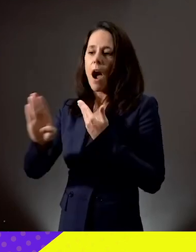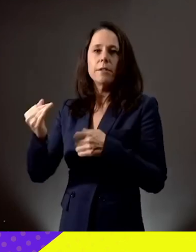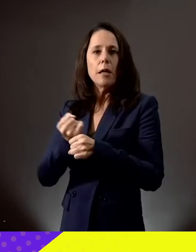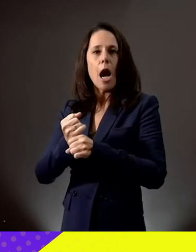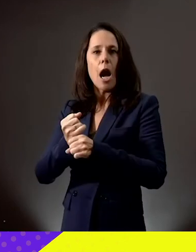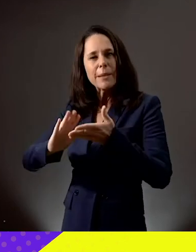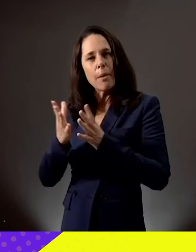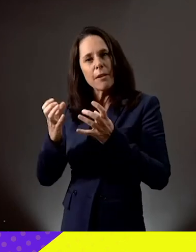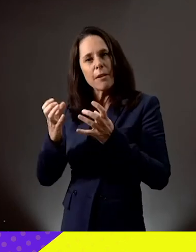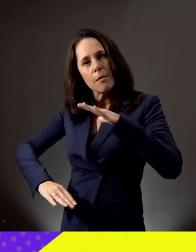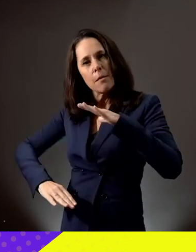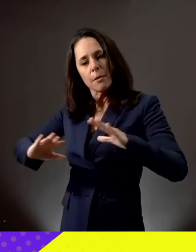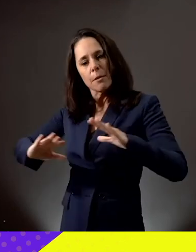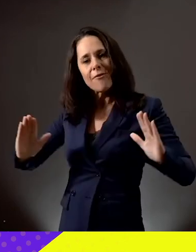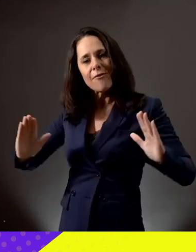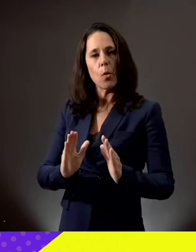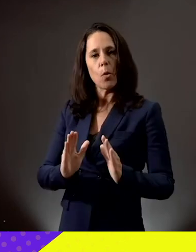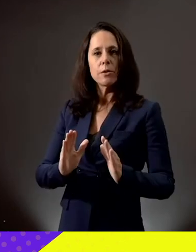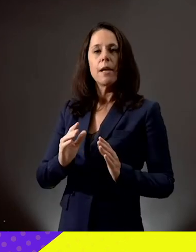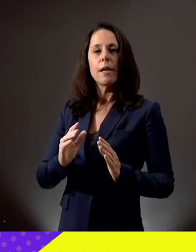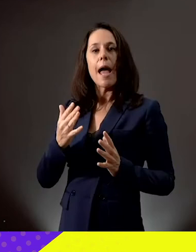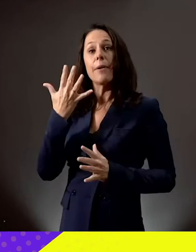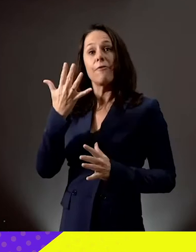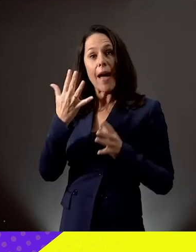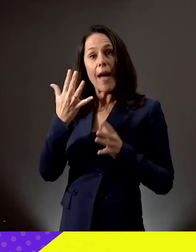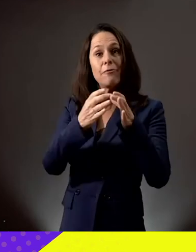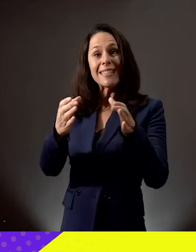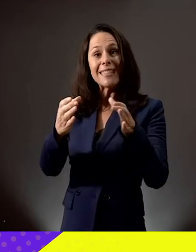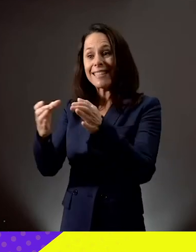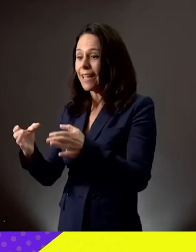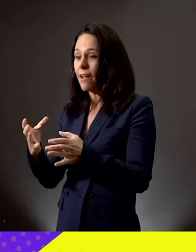We currently have five branches and we intend to grow to ten.